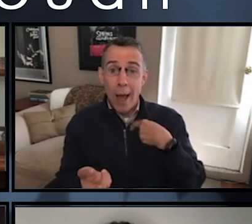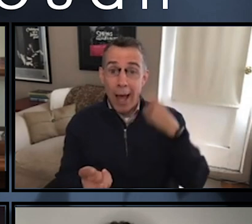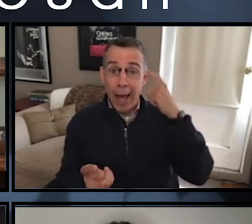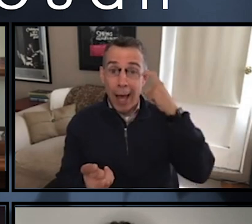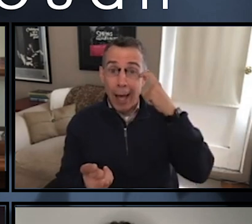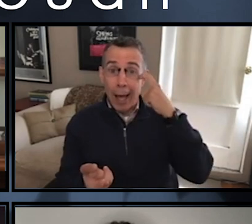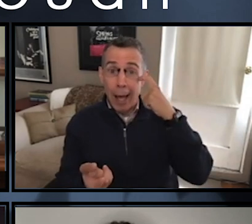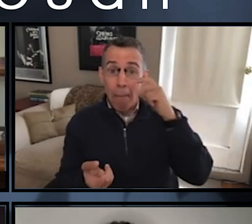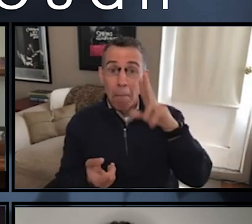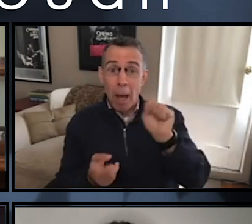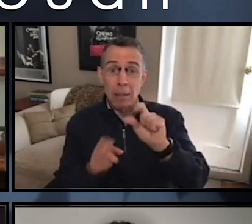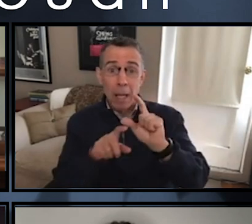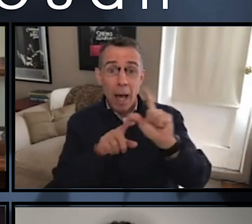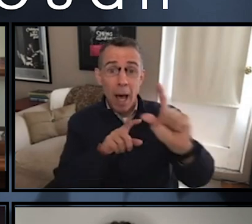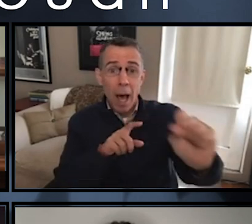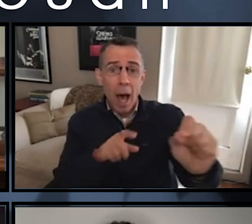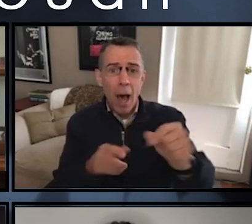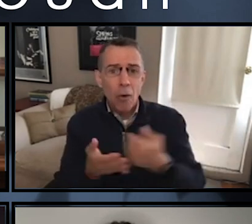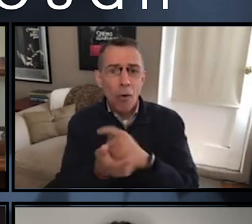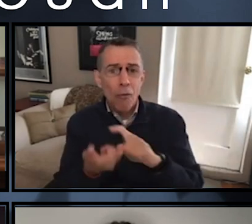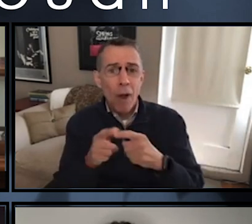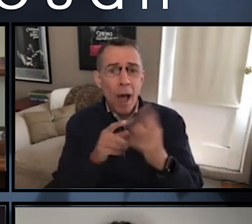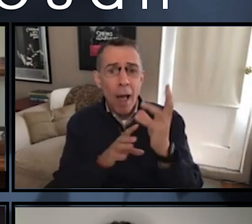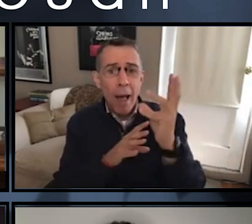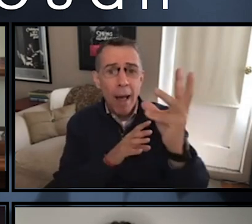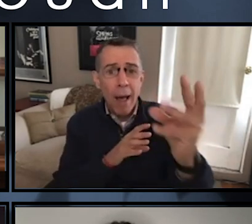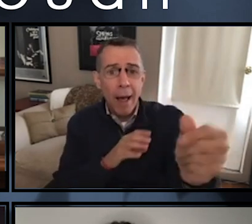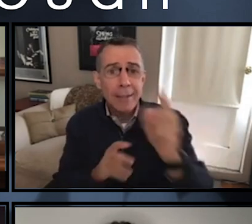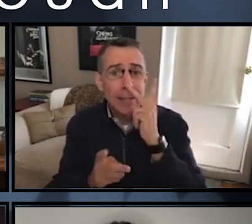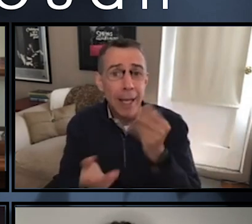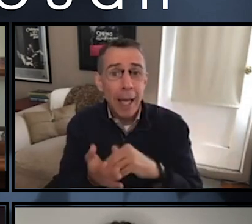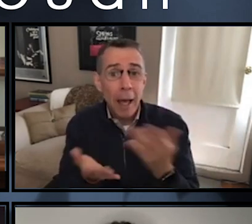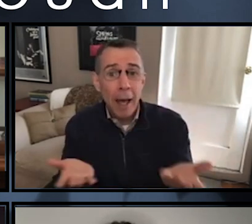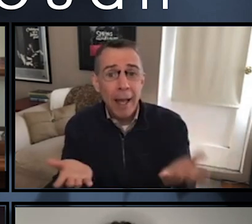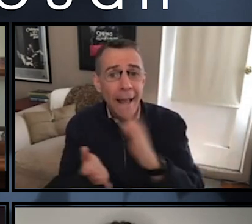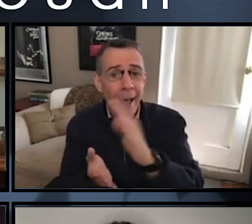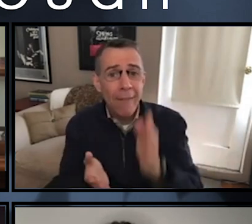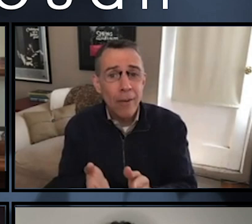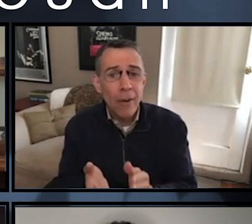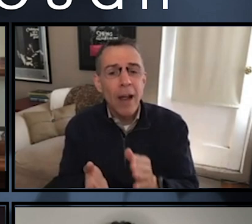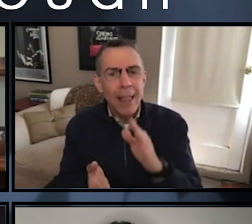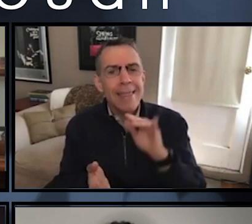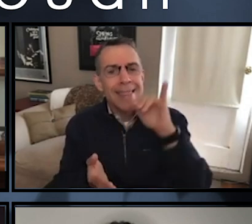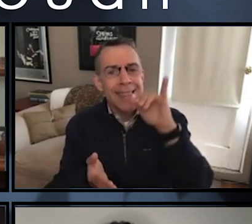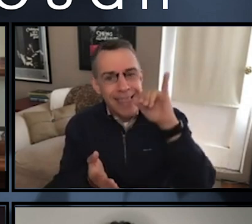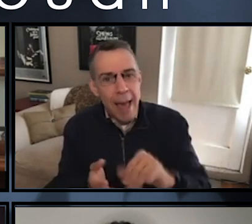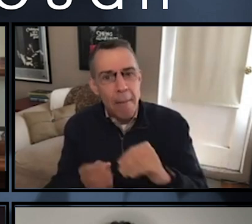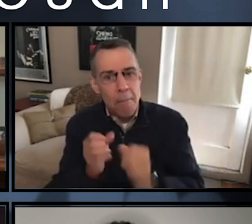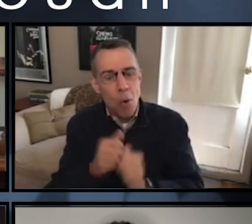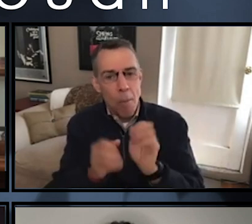I'm like, "Oh, there goes my new friend. I'm never going to see again." So I think that's kind of like the most resonant thing, but you know, for me, it